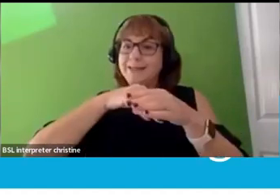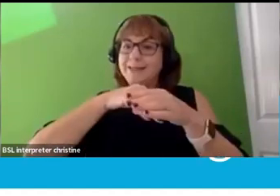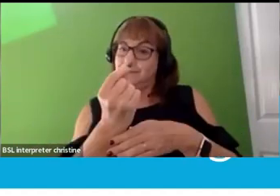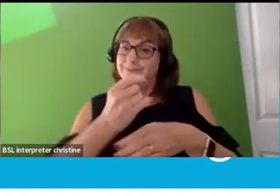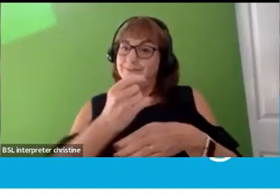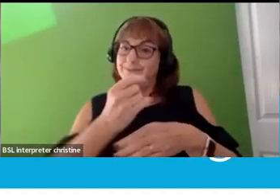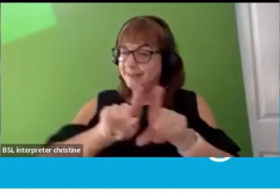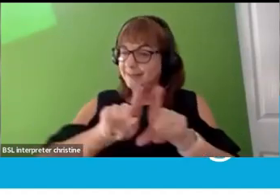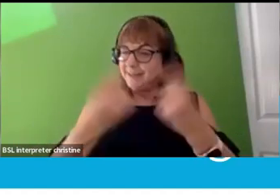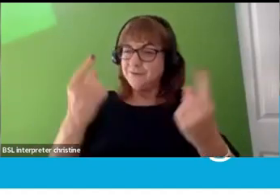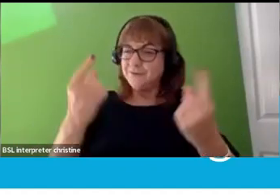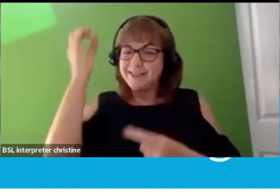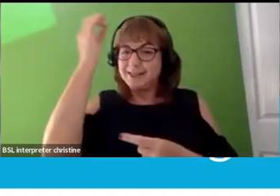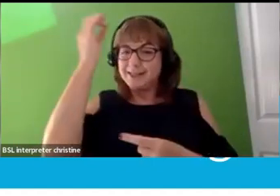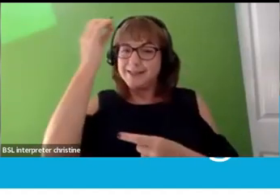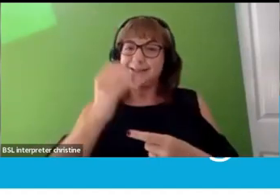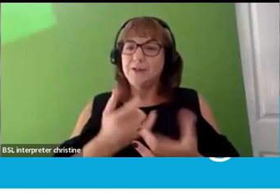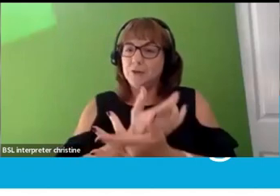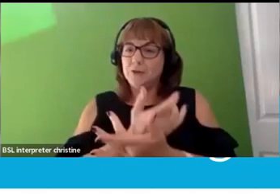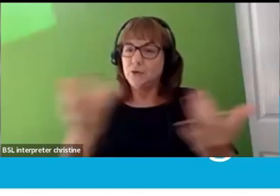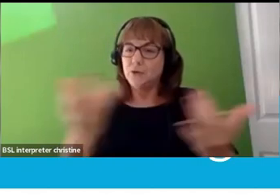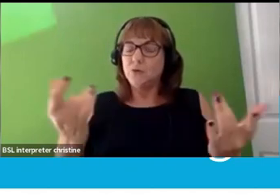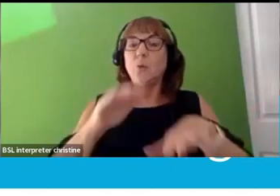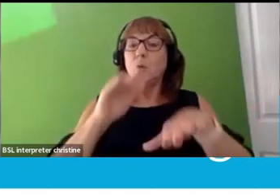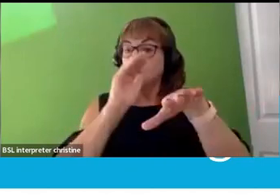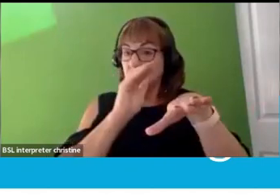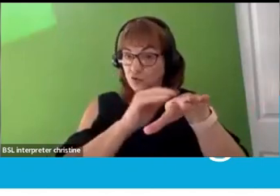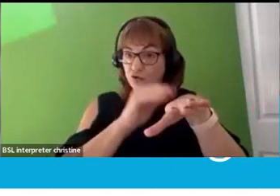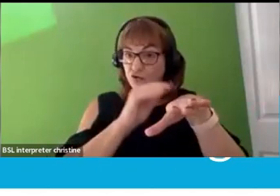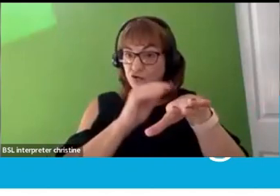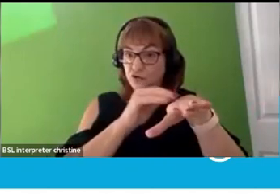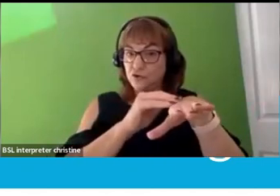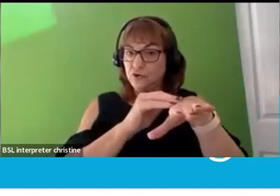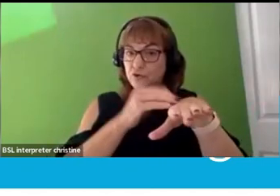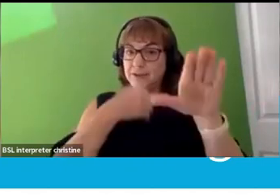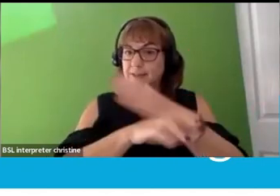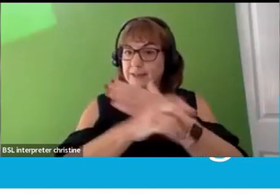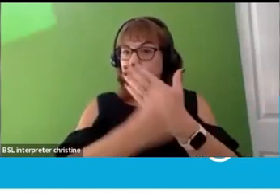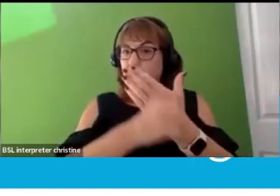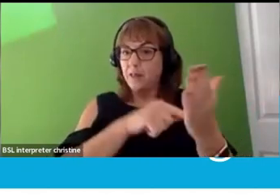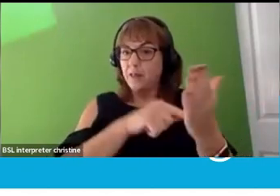so with touch and we see Jesus throughout the Bible talk to the disciples whilst they're doing